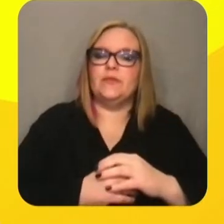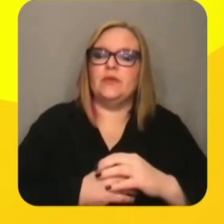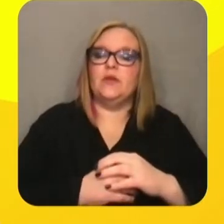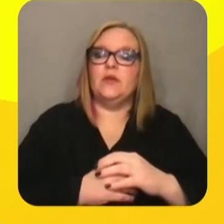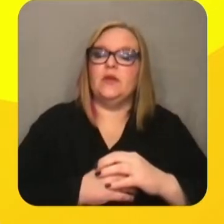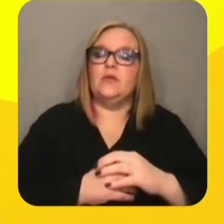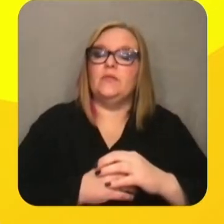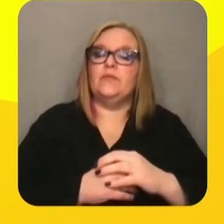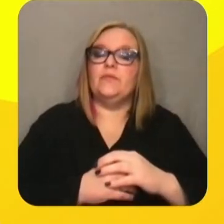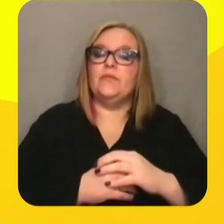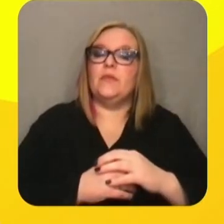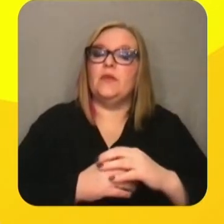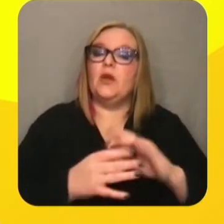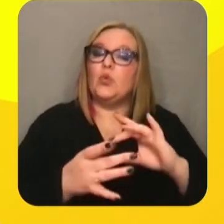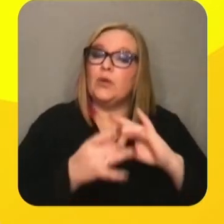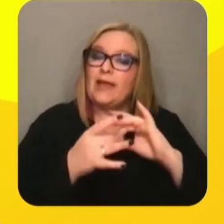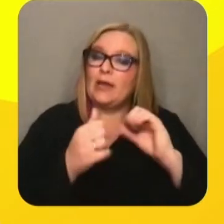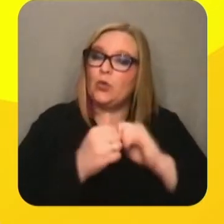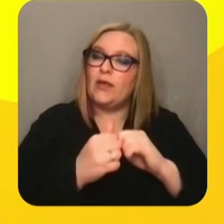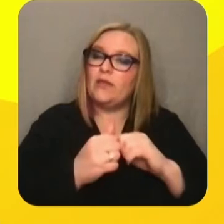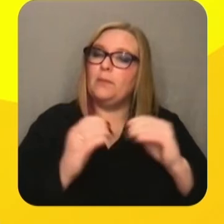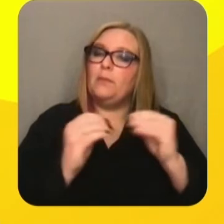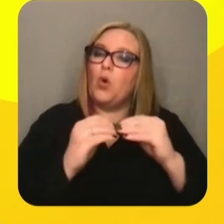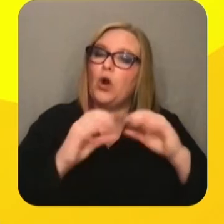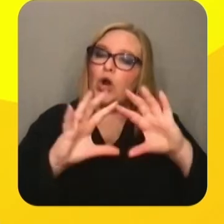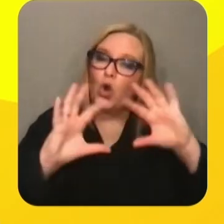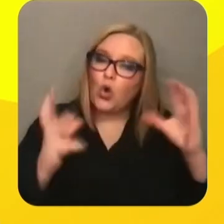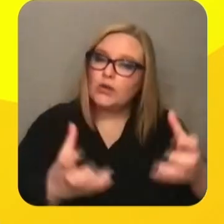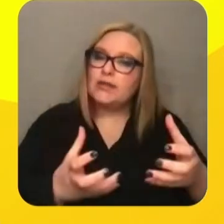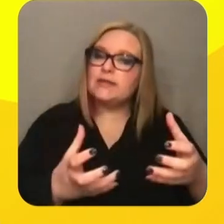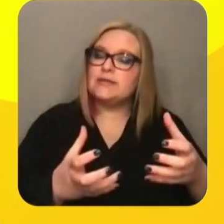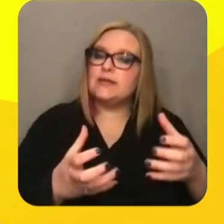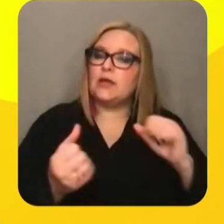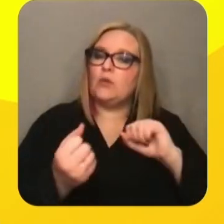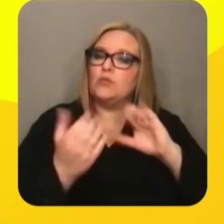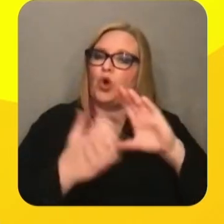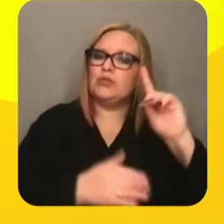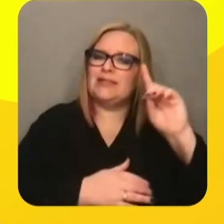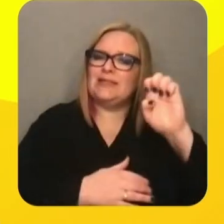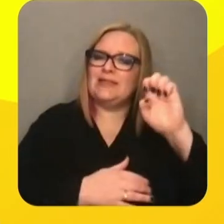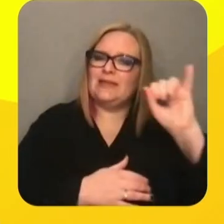But, as it relates to a more holistic approach to DEI that really is sophisticated,